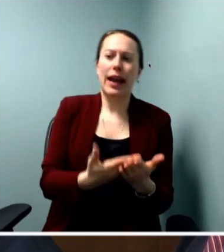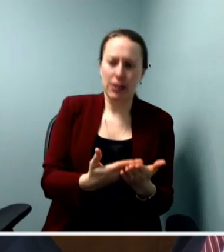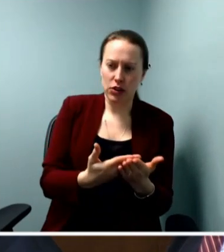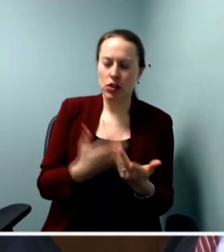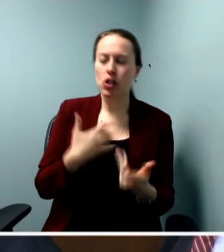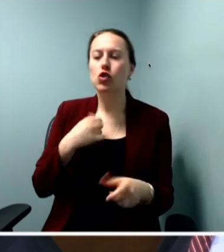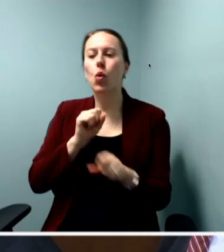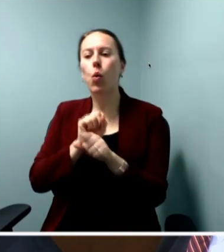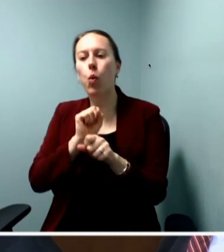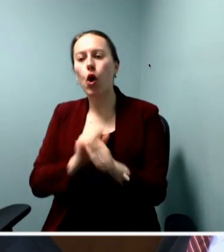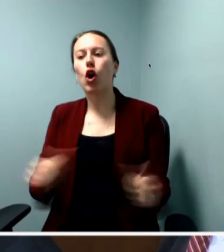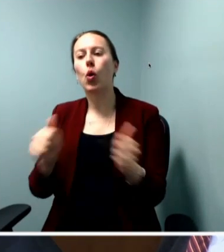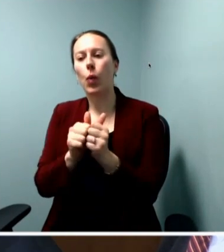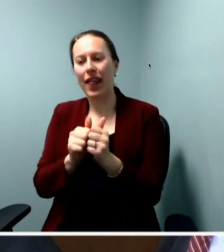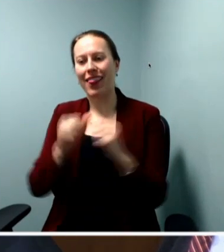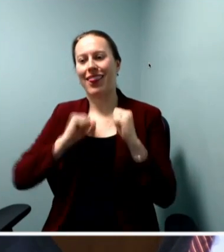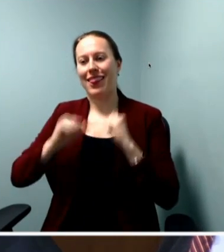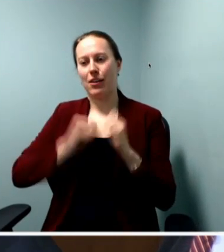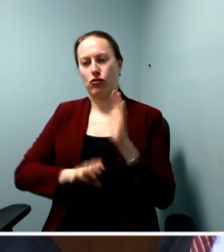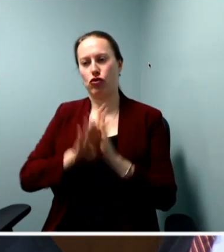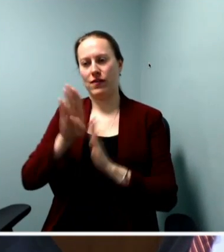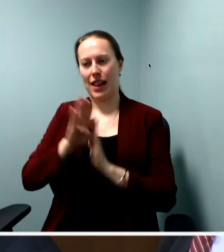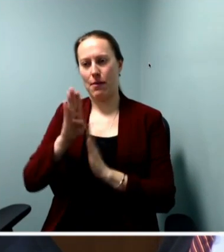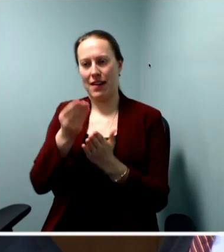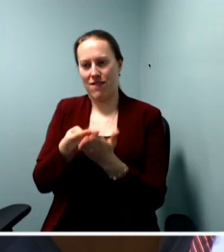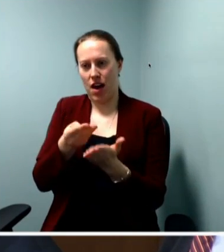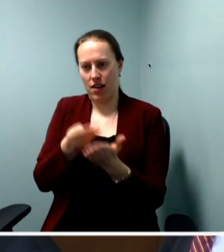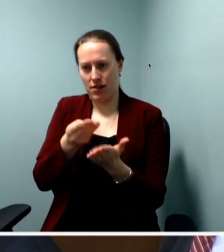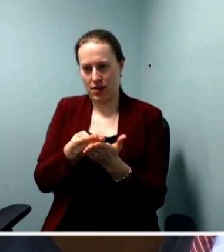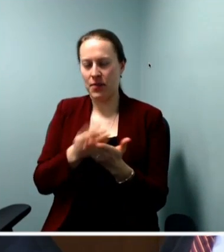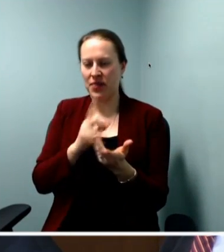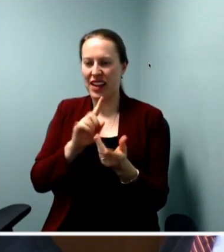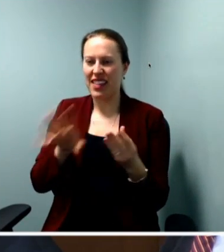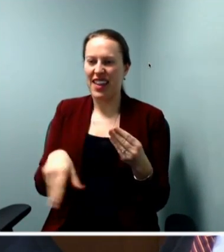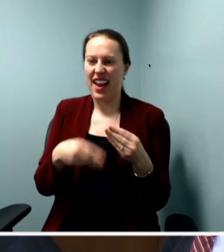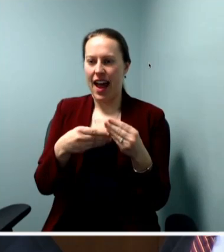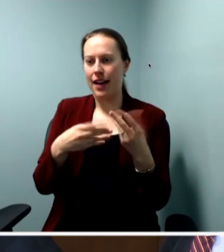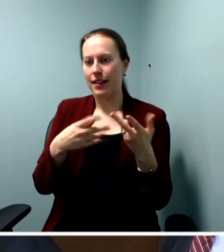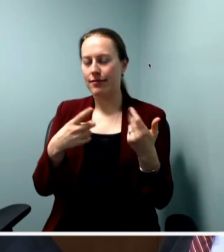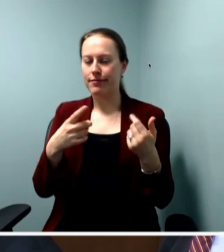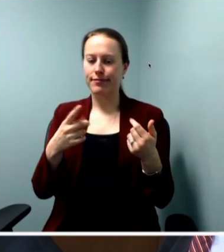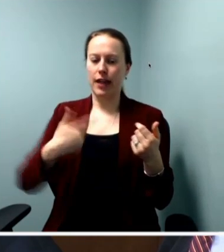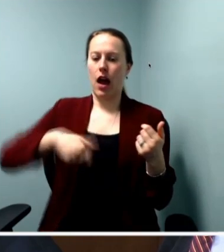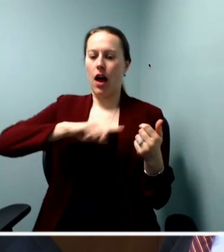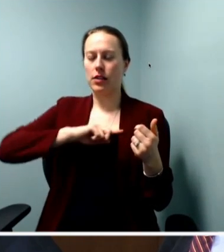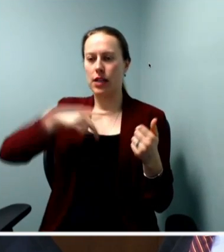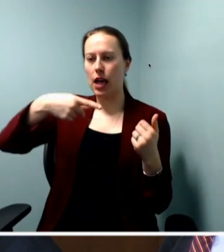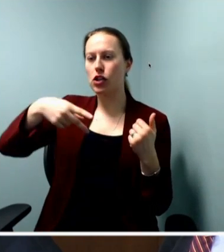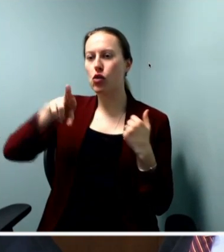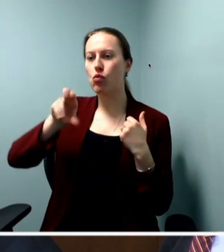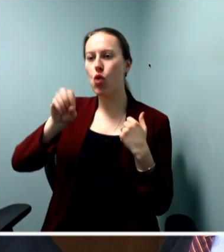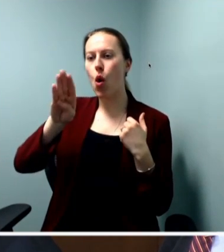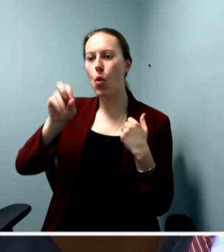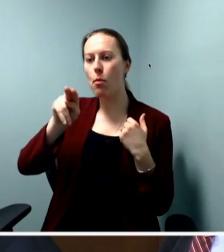and they took us on as a pro-bono. And we had to really face our own prejudices,